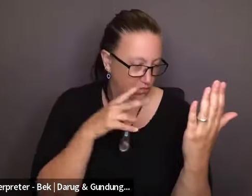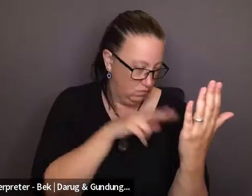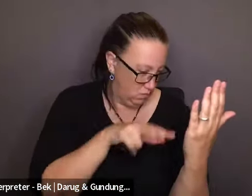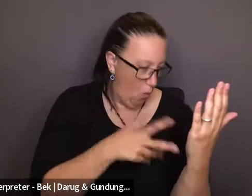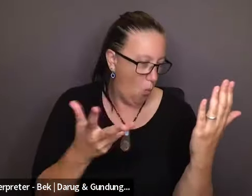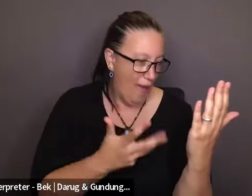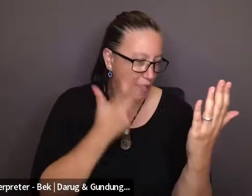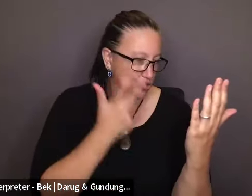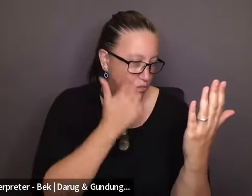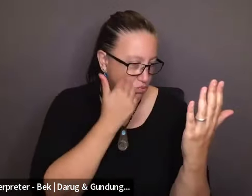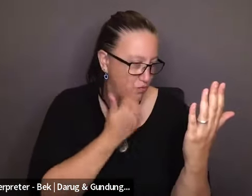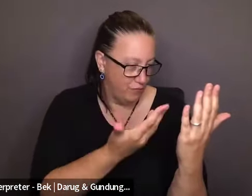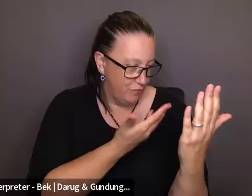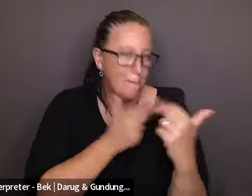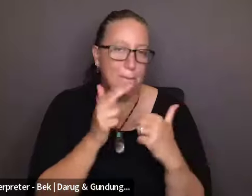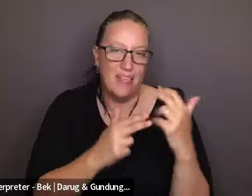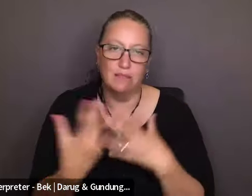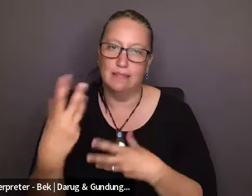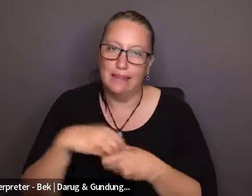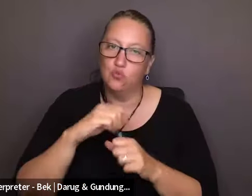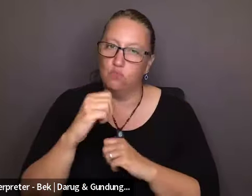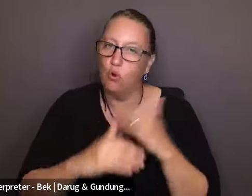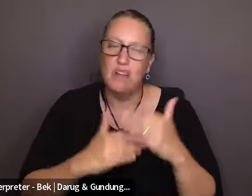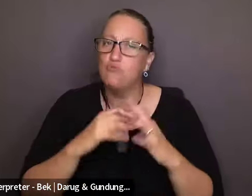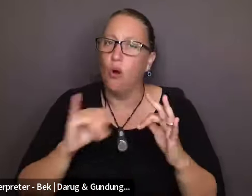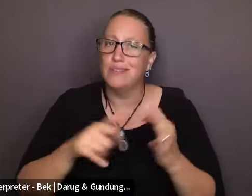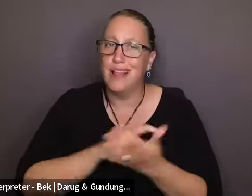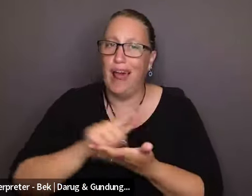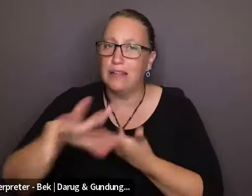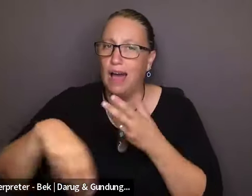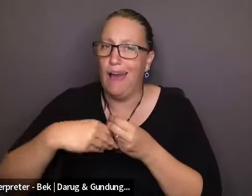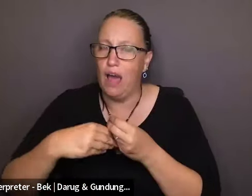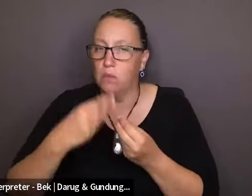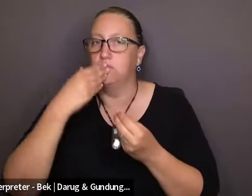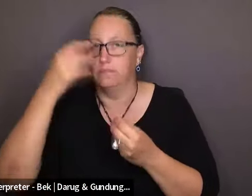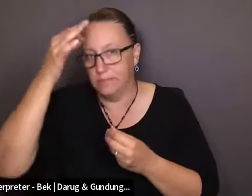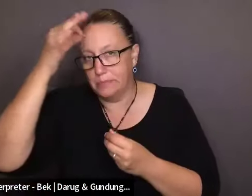Again, reviewers will be looking for evidence that this